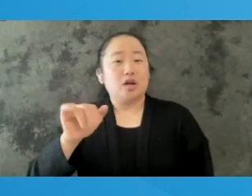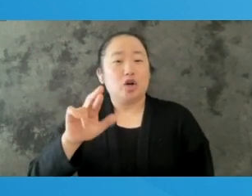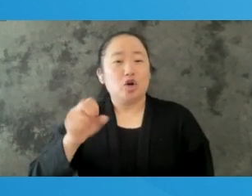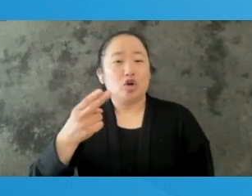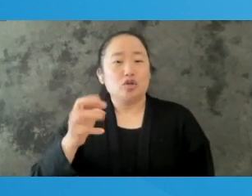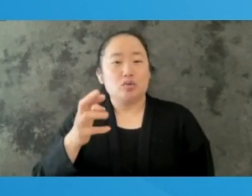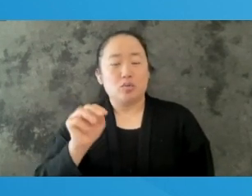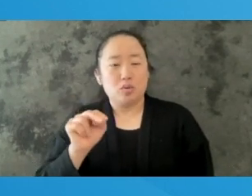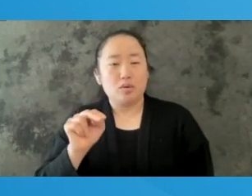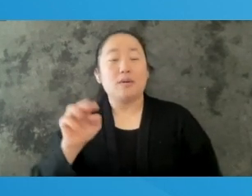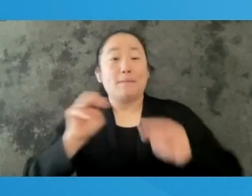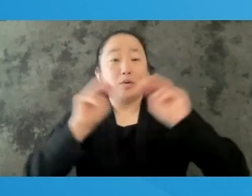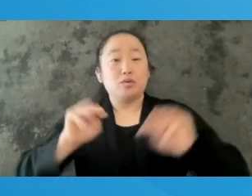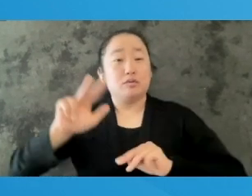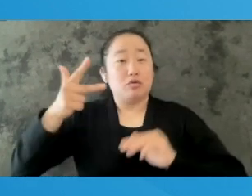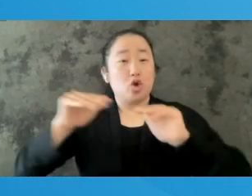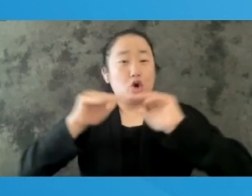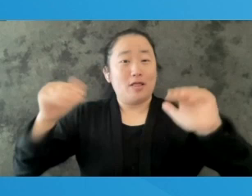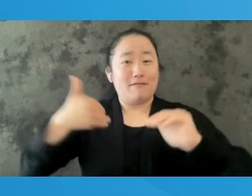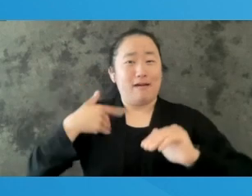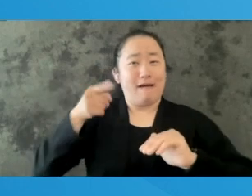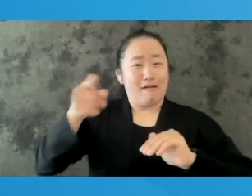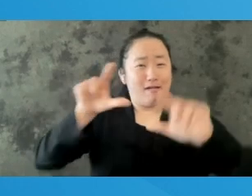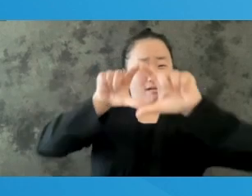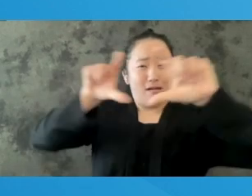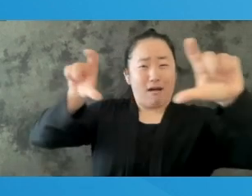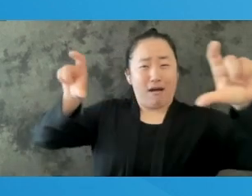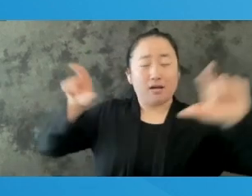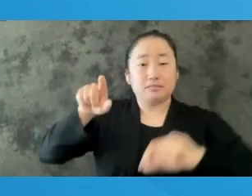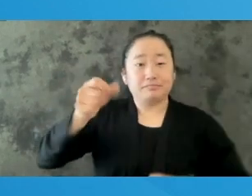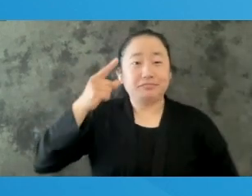And this is a massive, massive work.